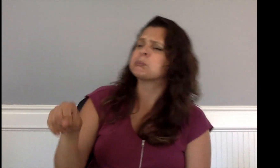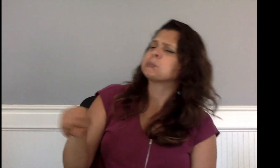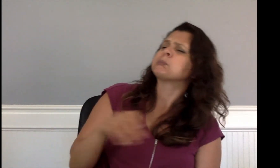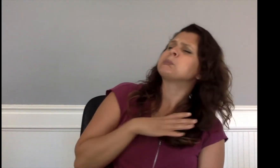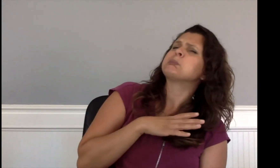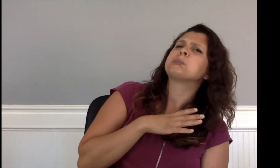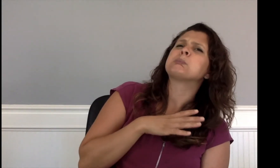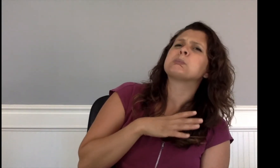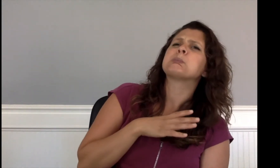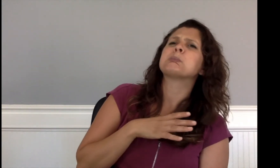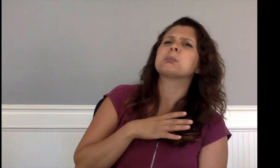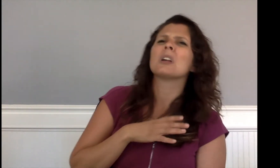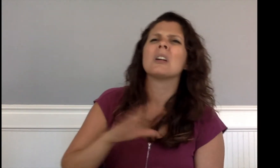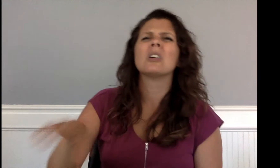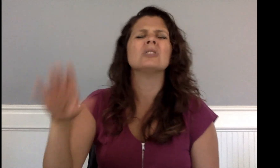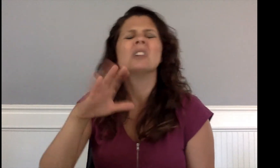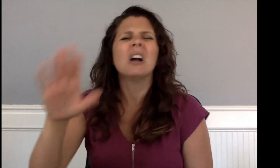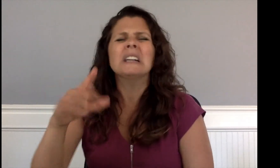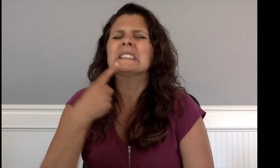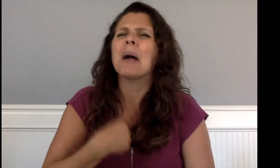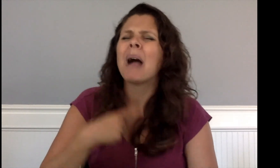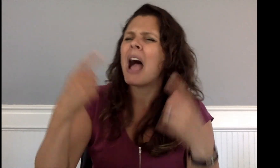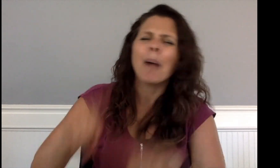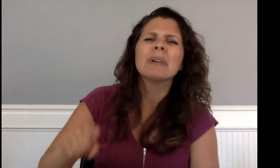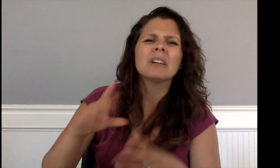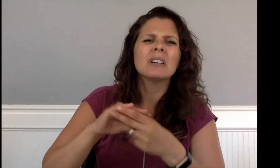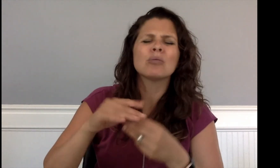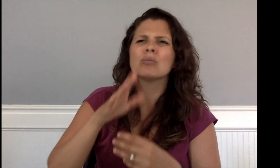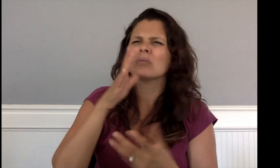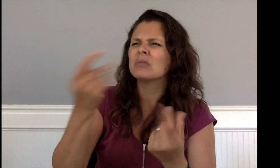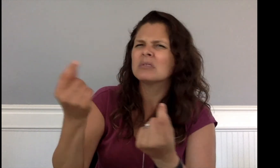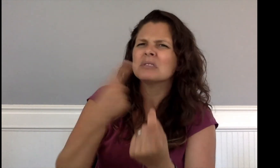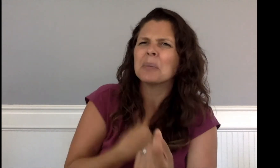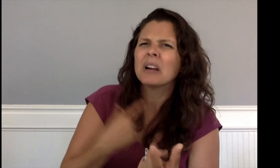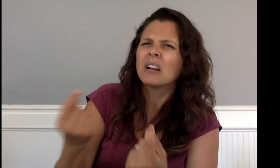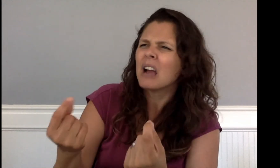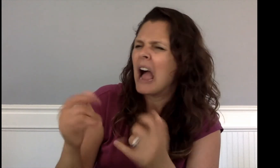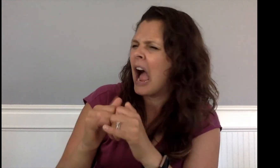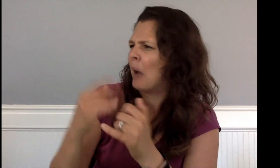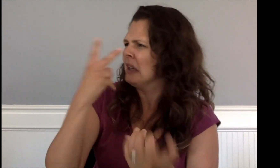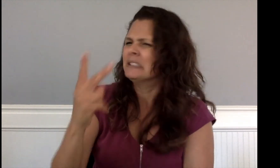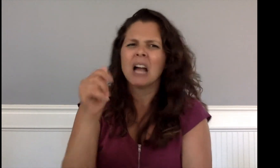"Ayuh," Grandpa Tickler said. "Tell us what happened, Grandma," Charlie said.